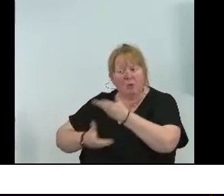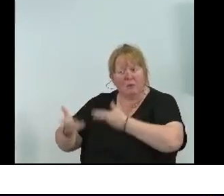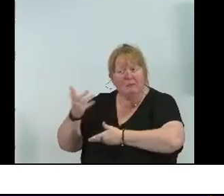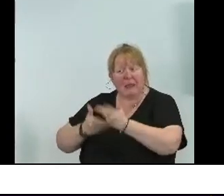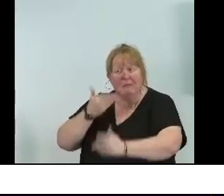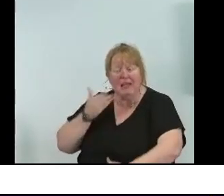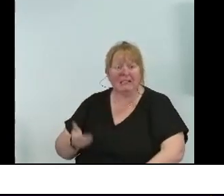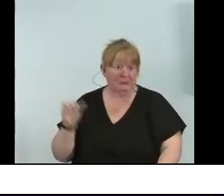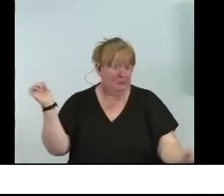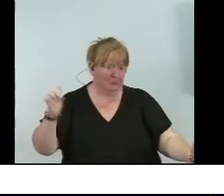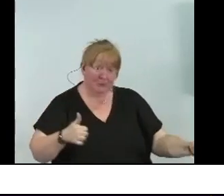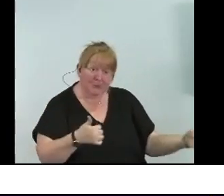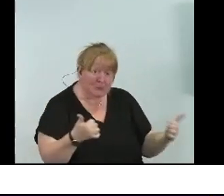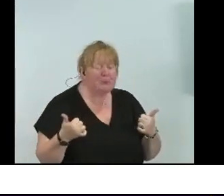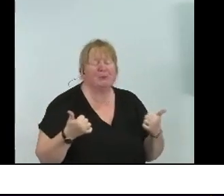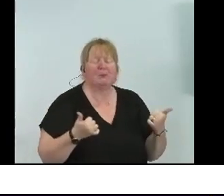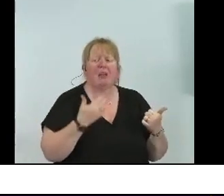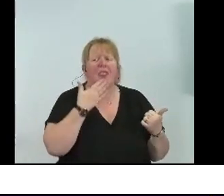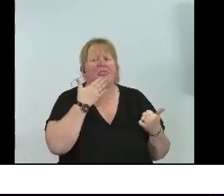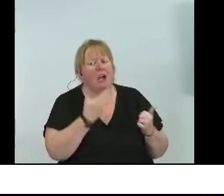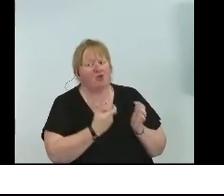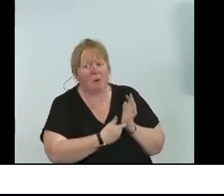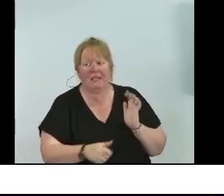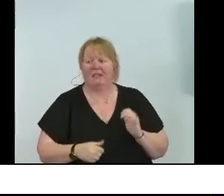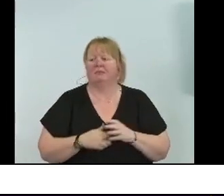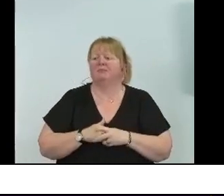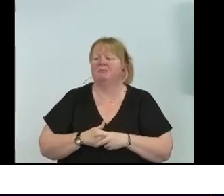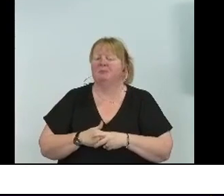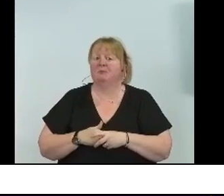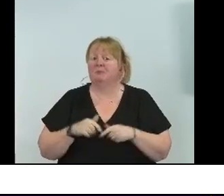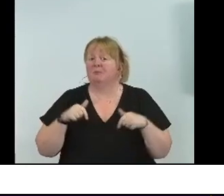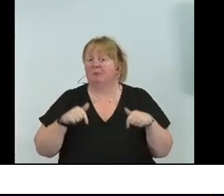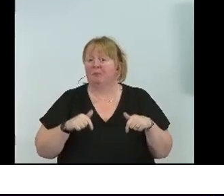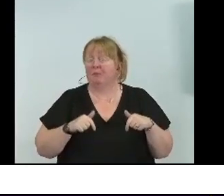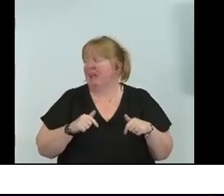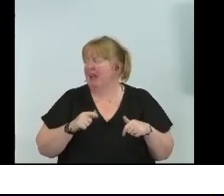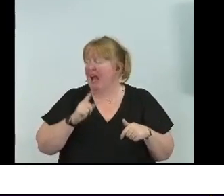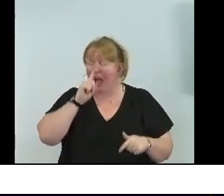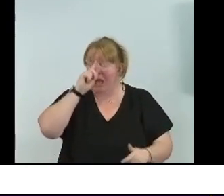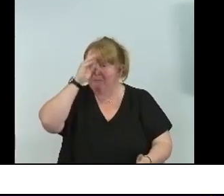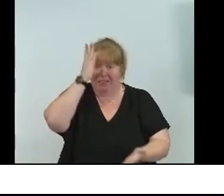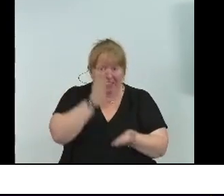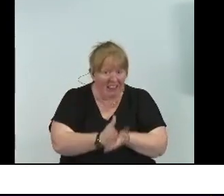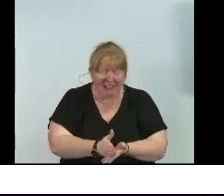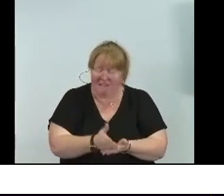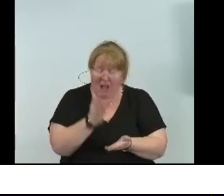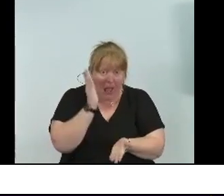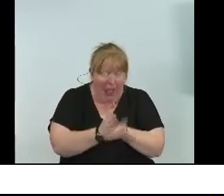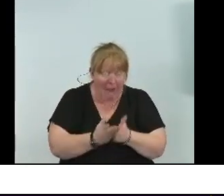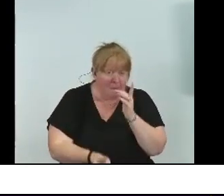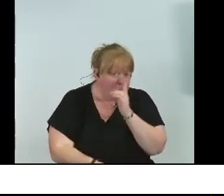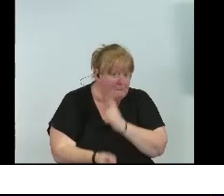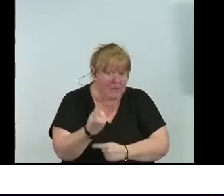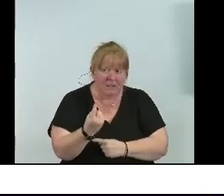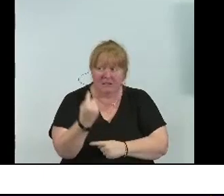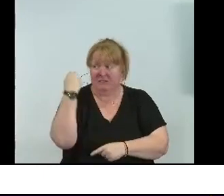Sure, absolutely. Thanks, Robin. So this, I can't actually believe that this all happened at the beginning of the year.